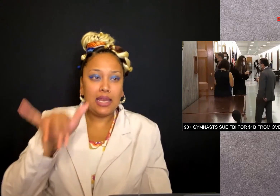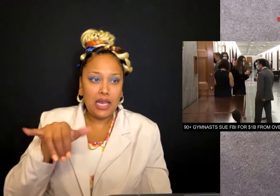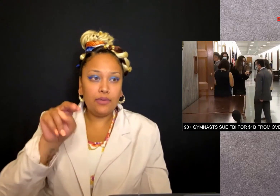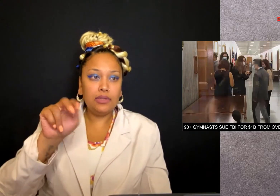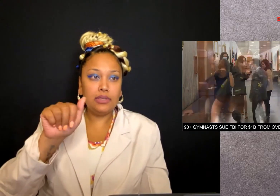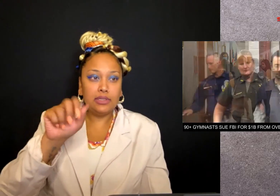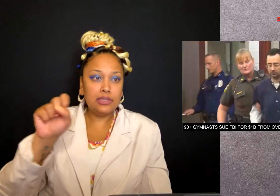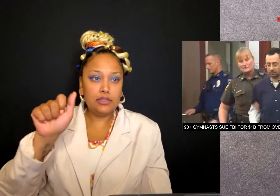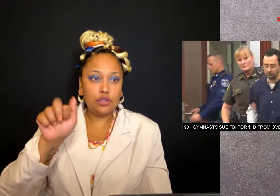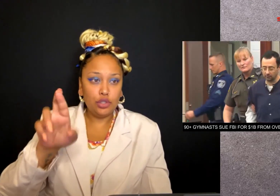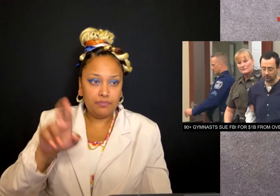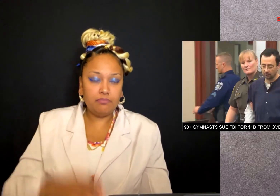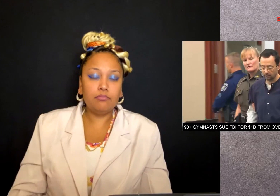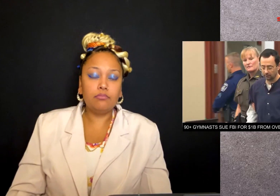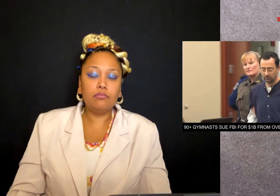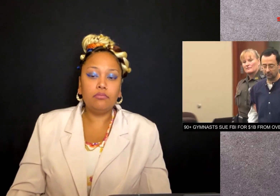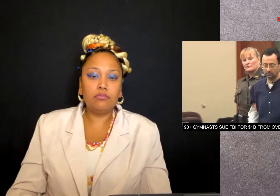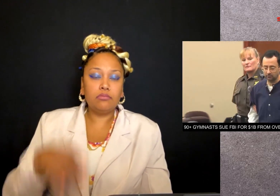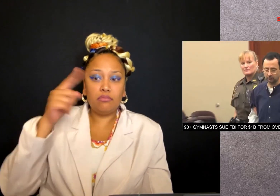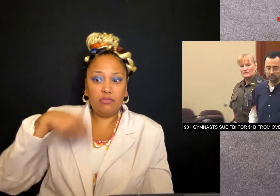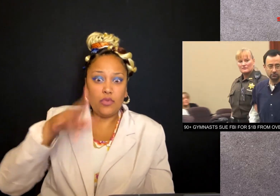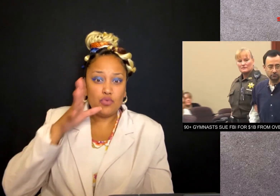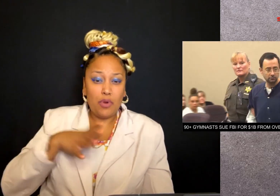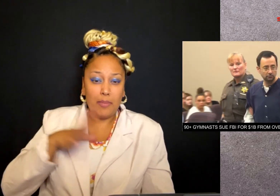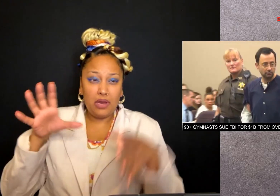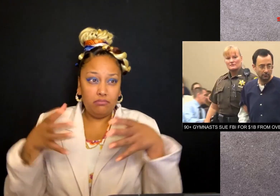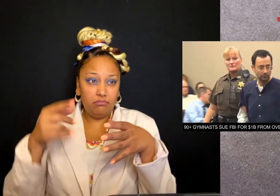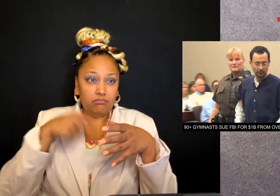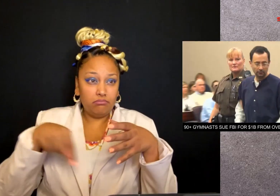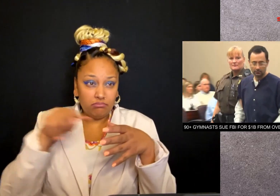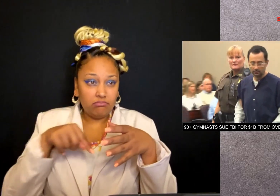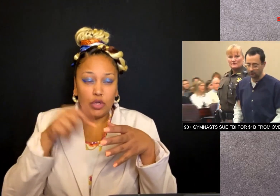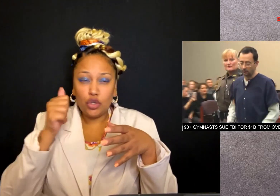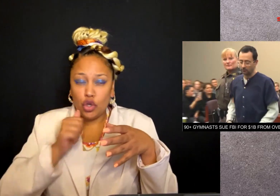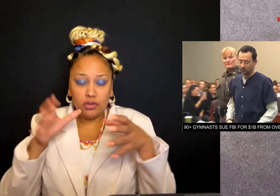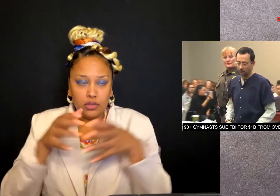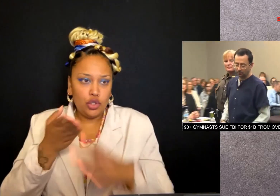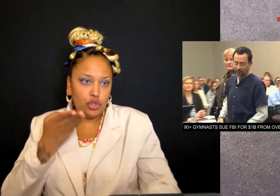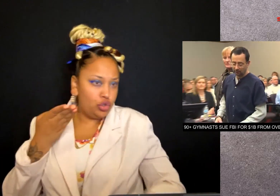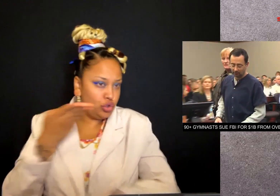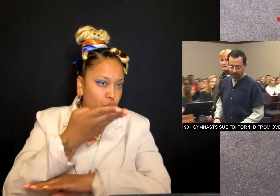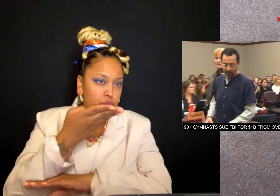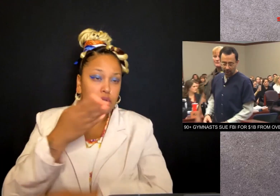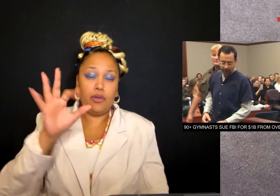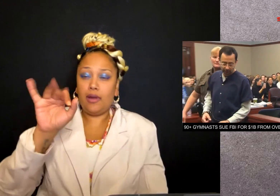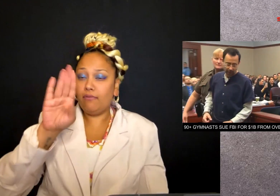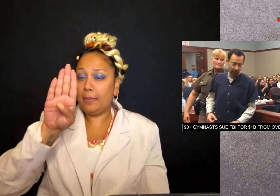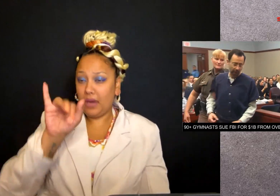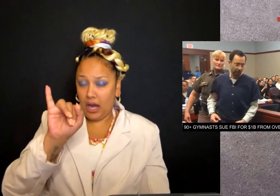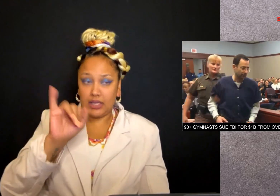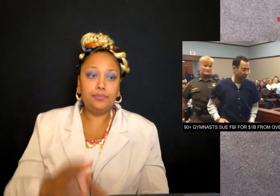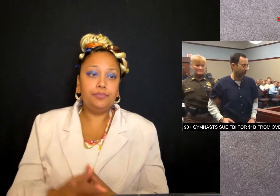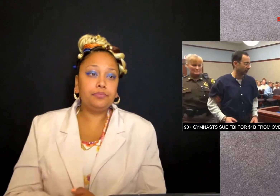and former USA gymnastics team Dr. Larry Nassar are suing the FBI